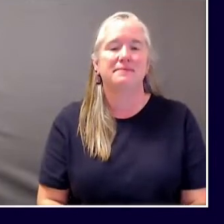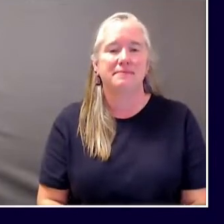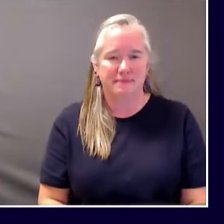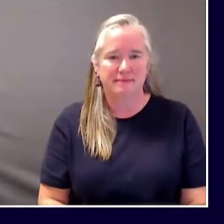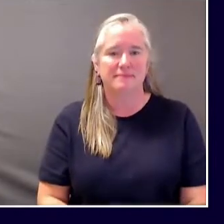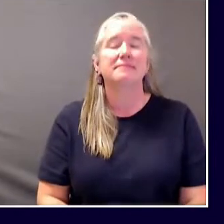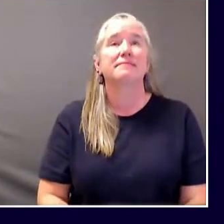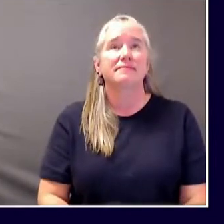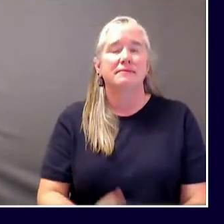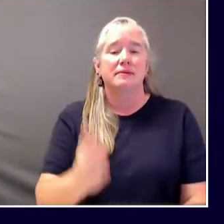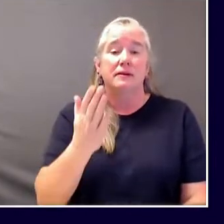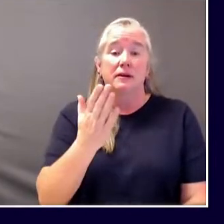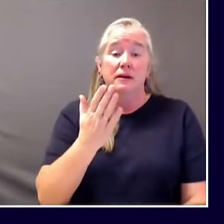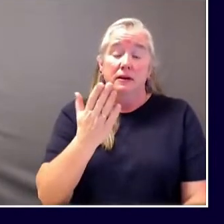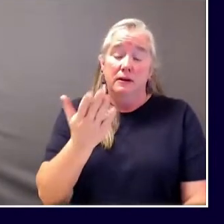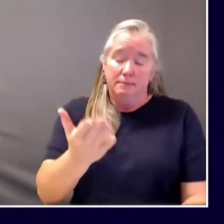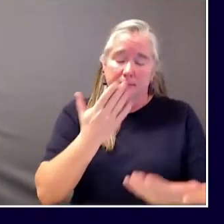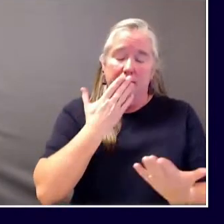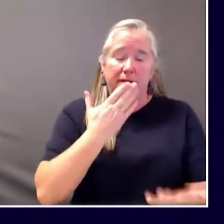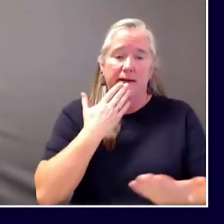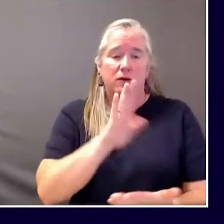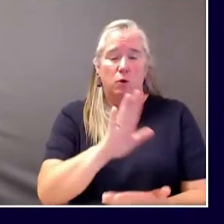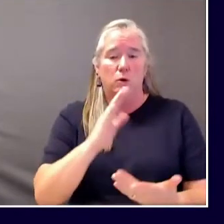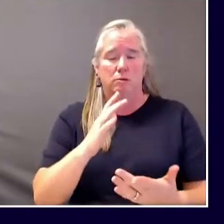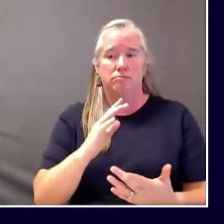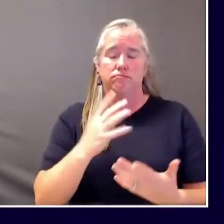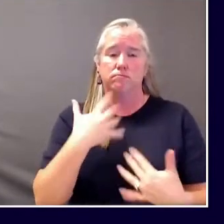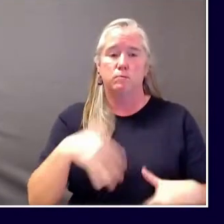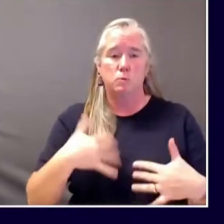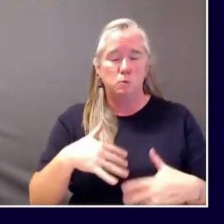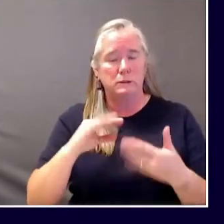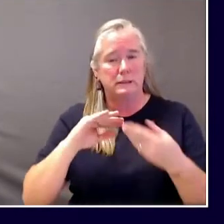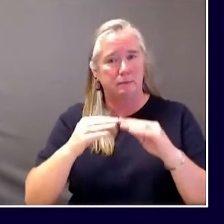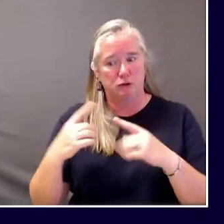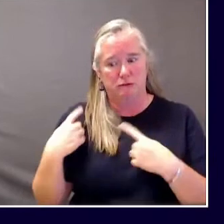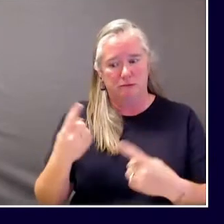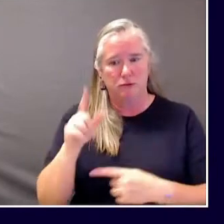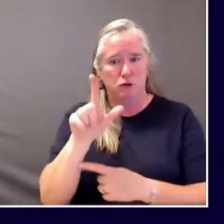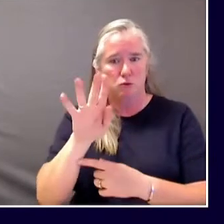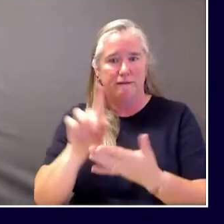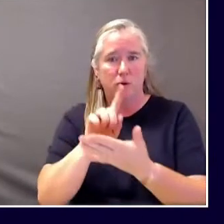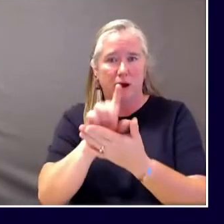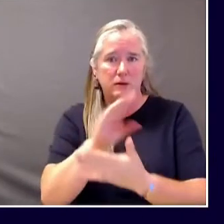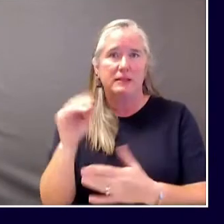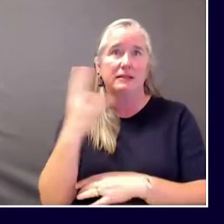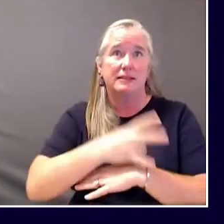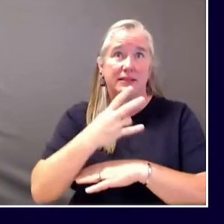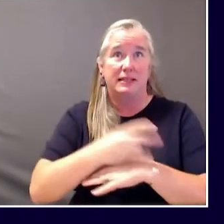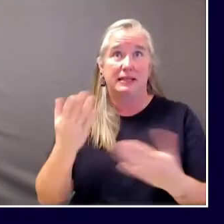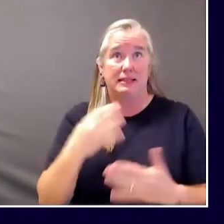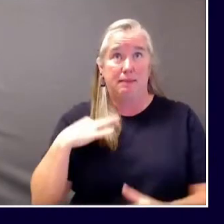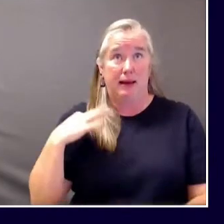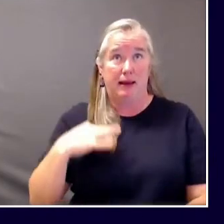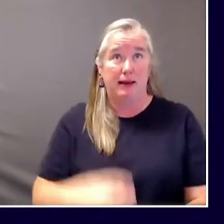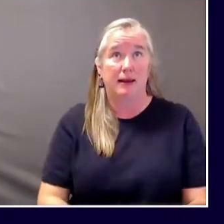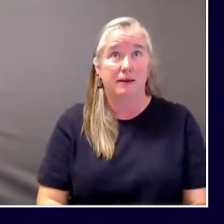the sobering statistics from the last twenty four hours the last seven days